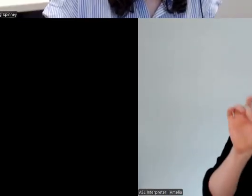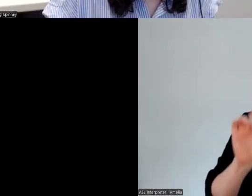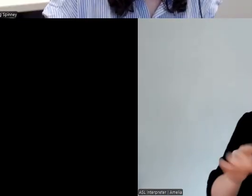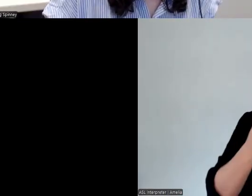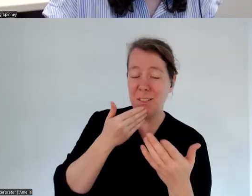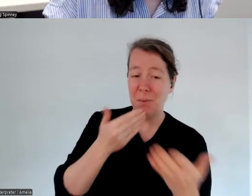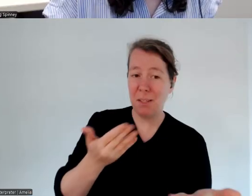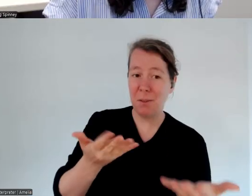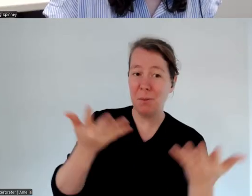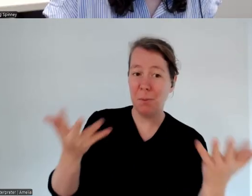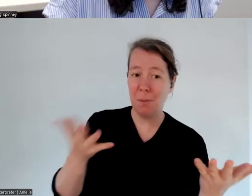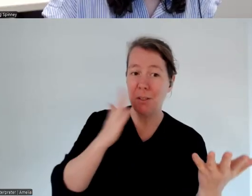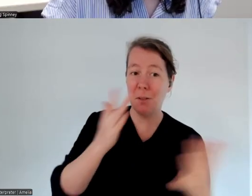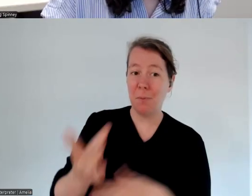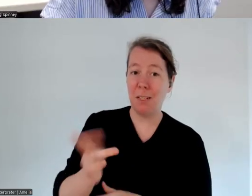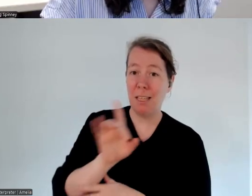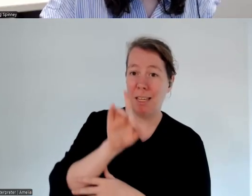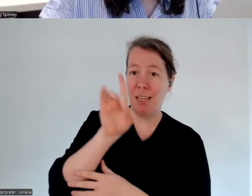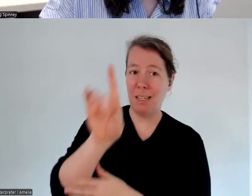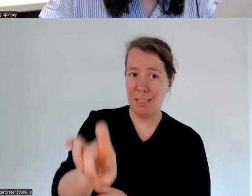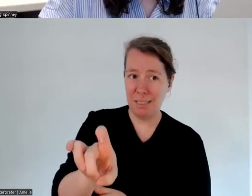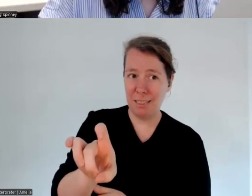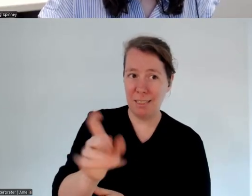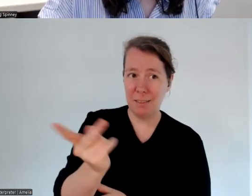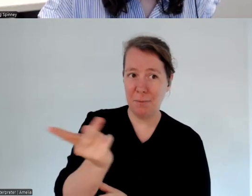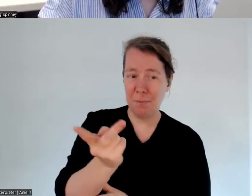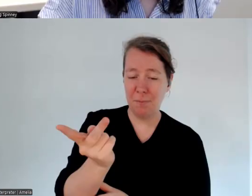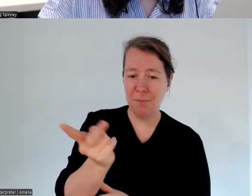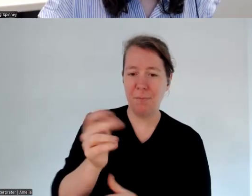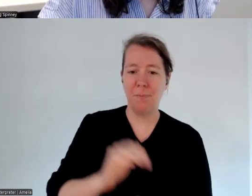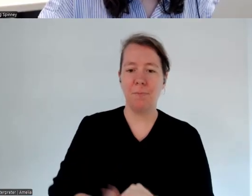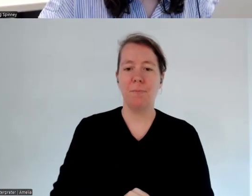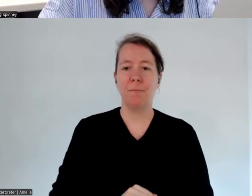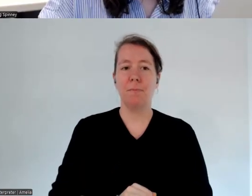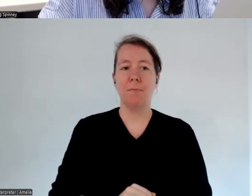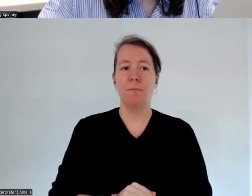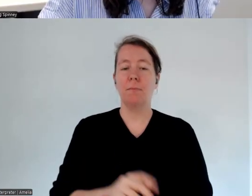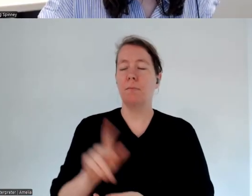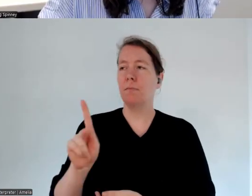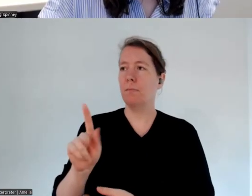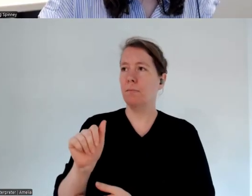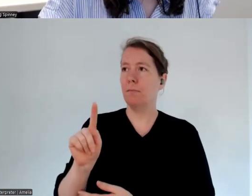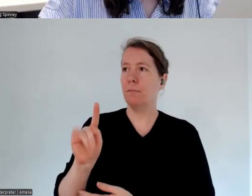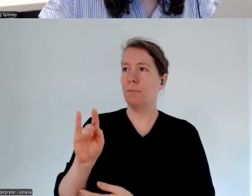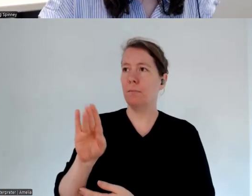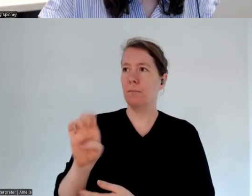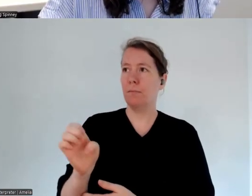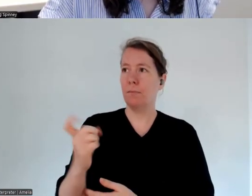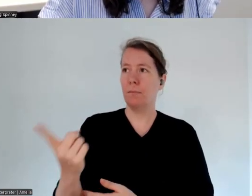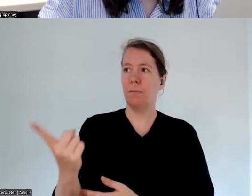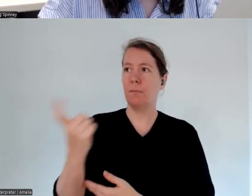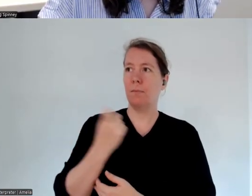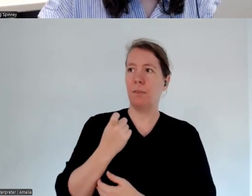Um, so Katie is asking about the other languages.